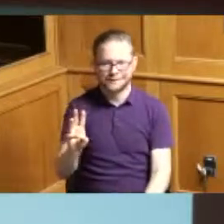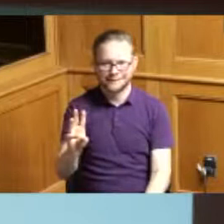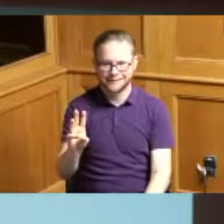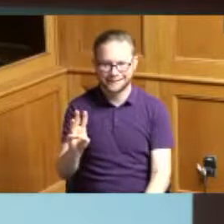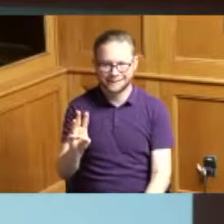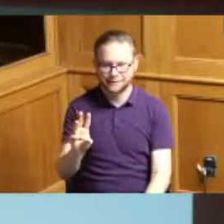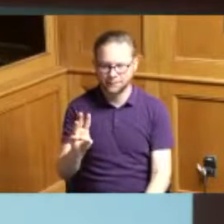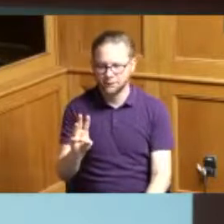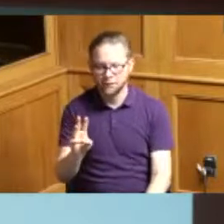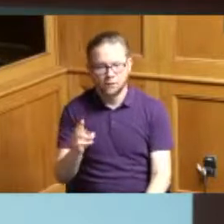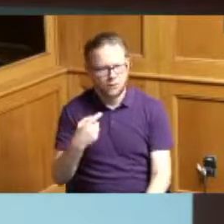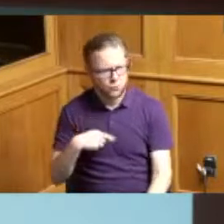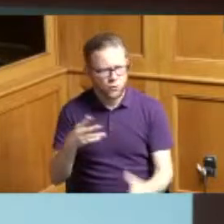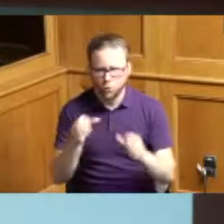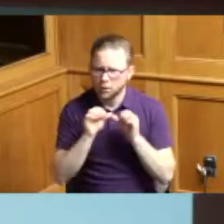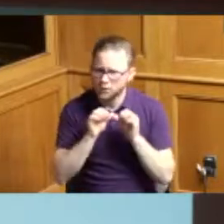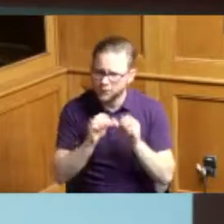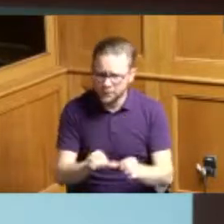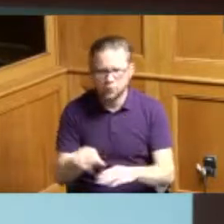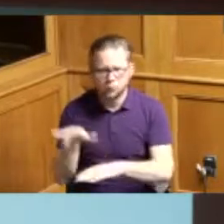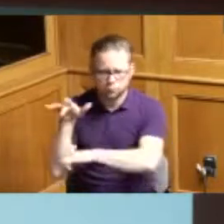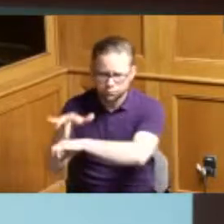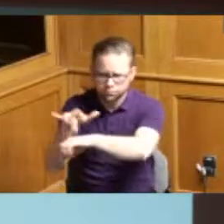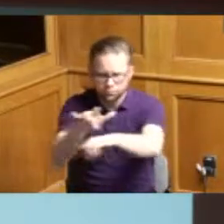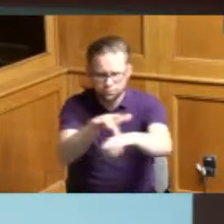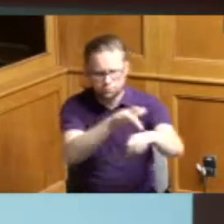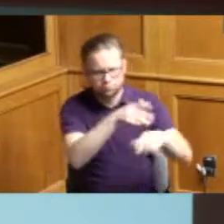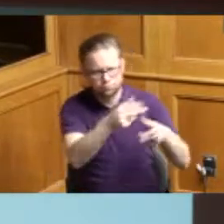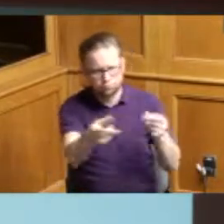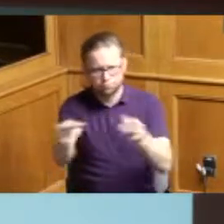bring the the vaccine to those who need it even if you're you're not able to get out and about